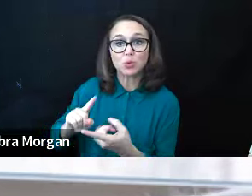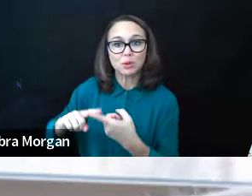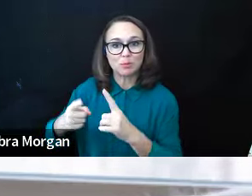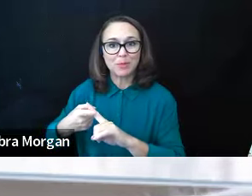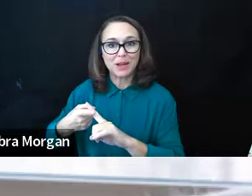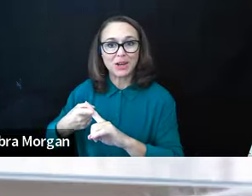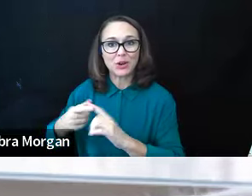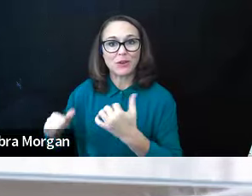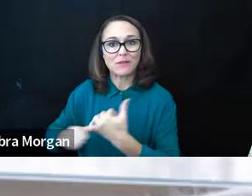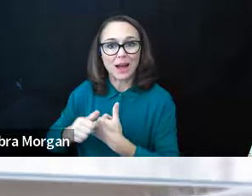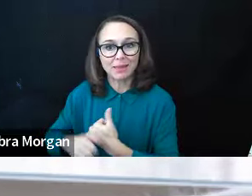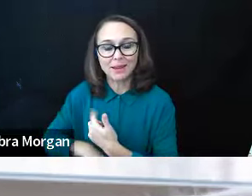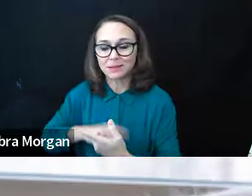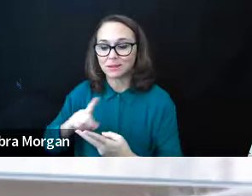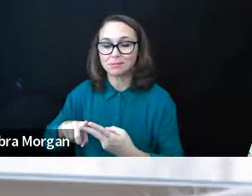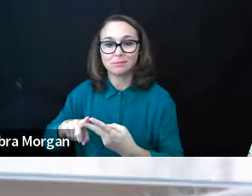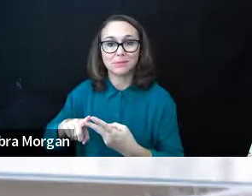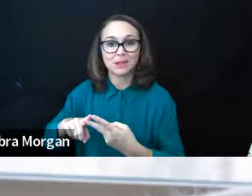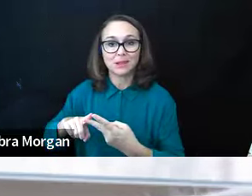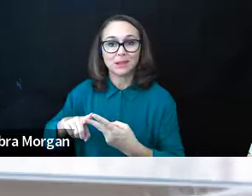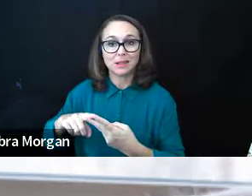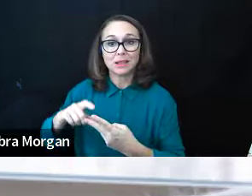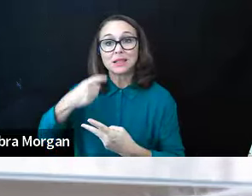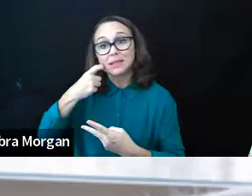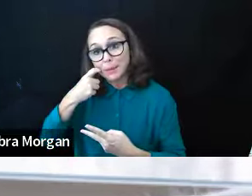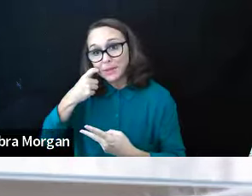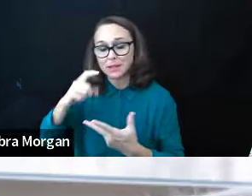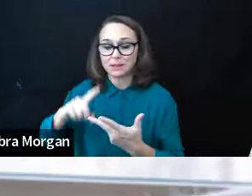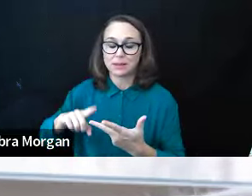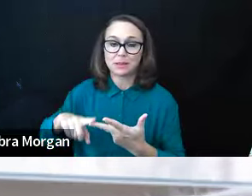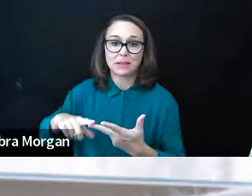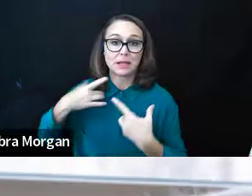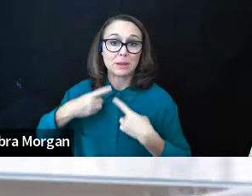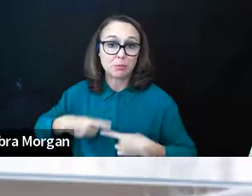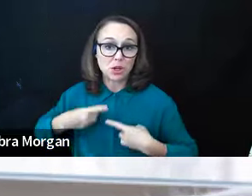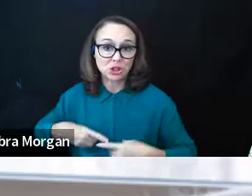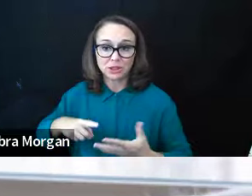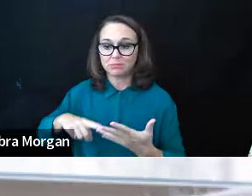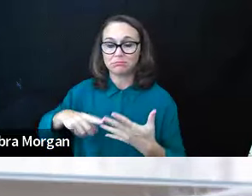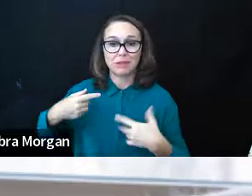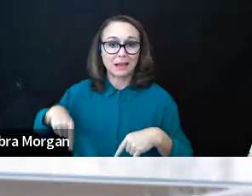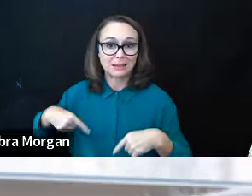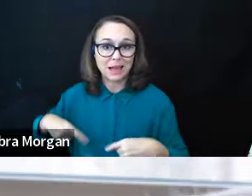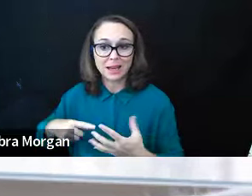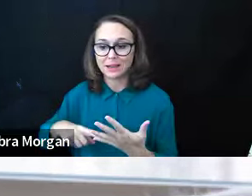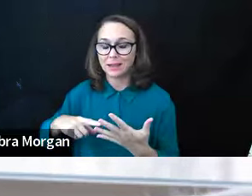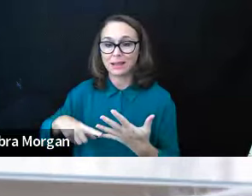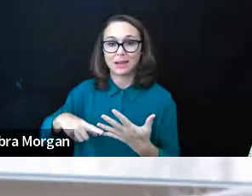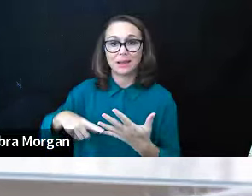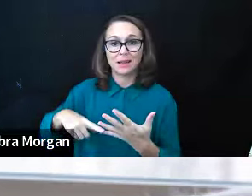use, depression and anxiety, suicidal thoughts and attempts, delinquency, and involvement in crime.